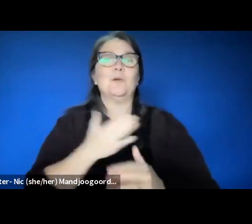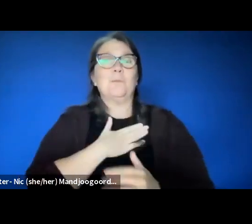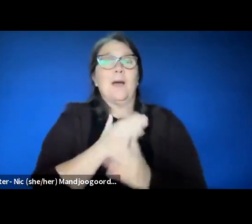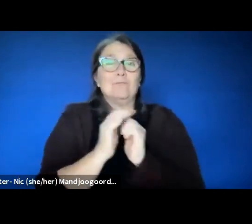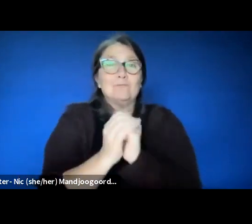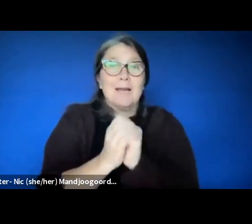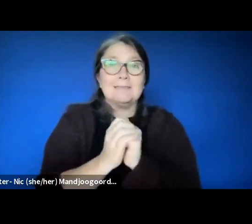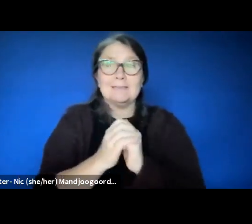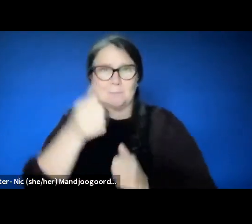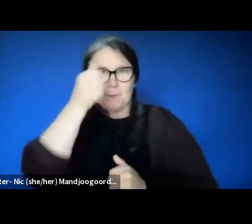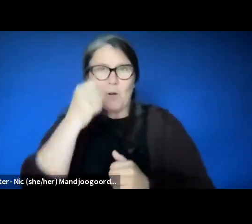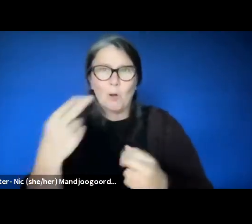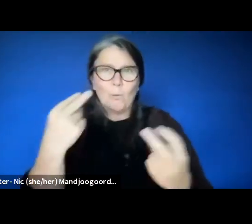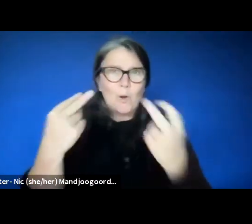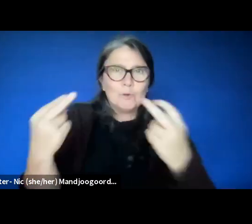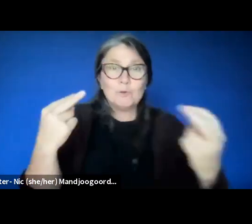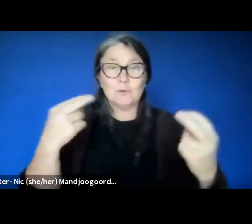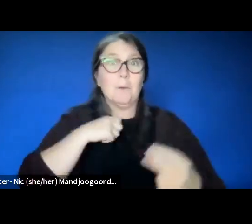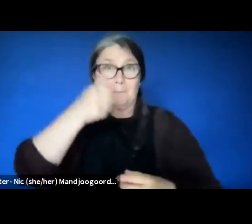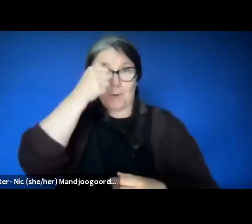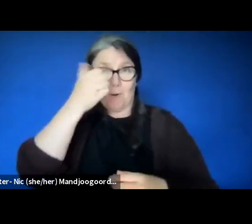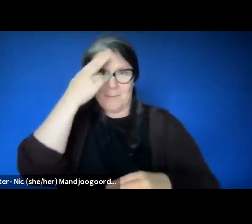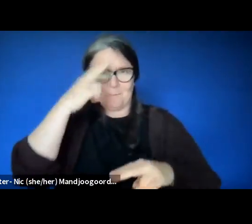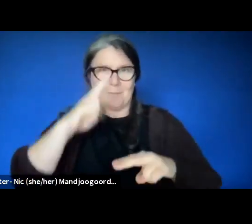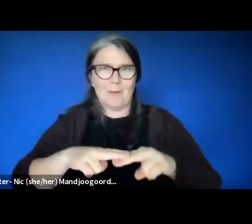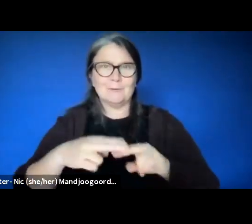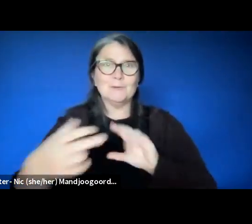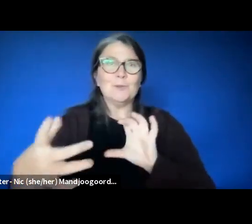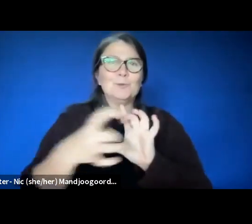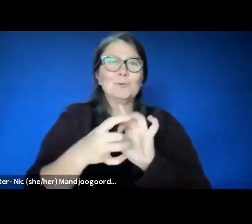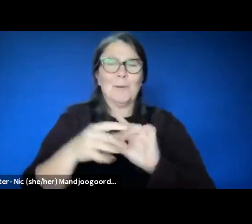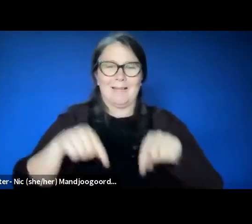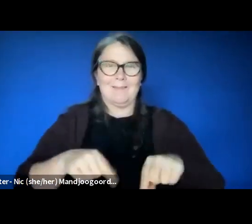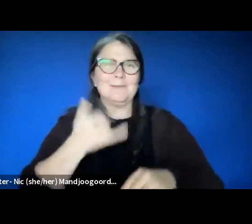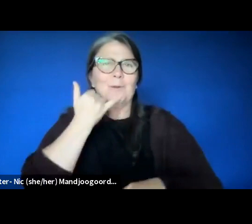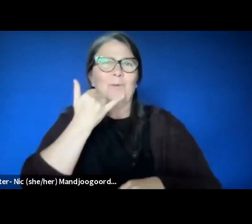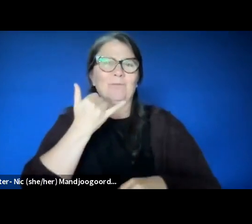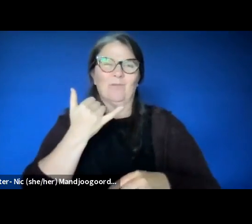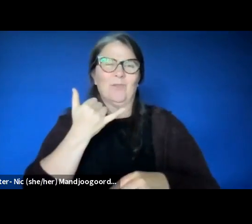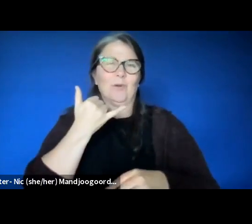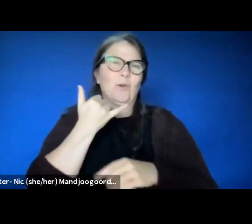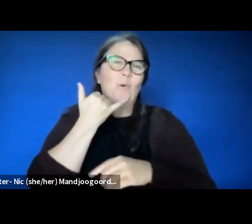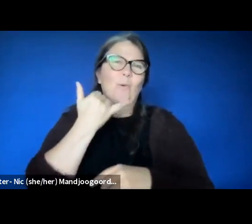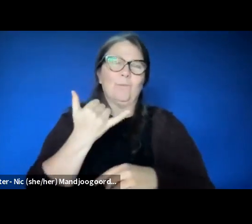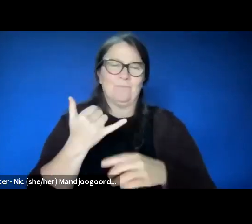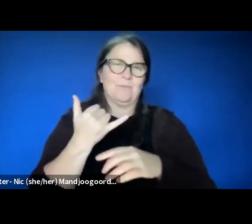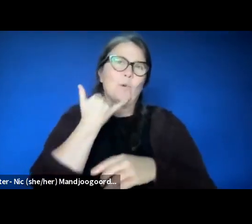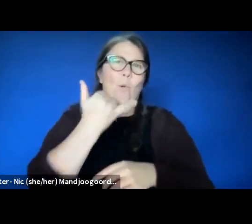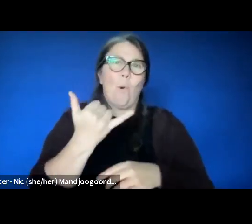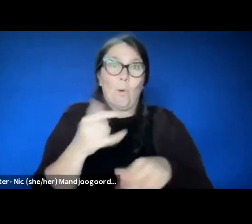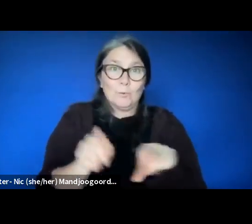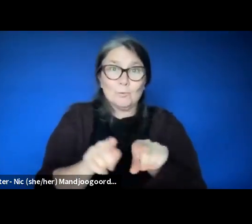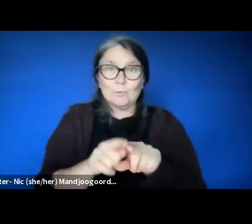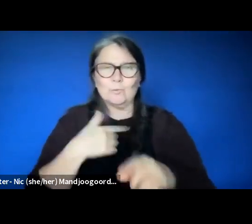friends who I know. are watching are watching me, and who I know are here for me I my parents are on the call as well so much so much love to my parents have been. een in